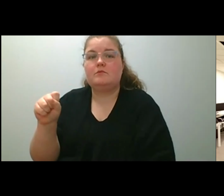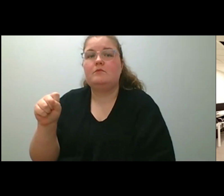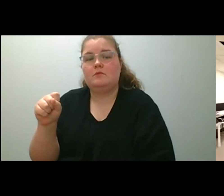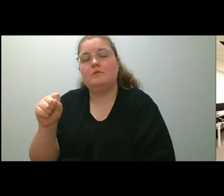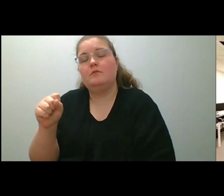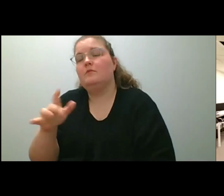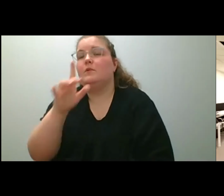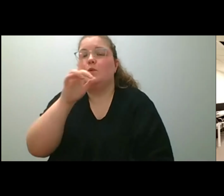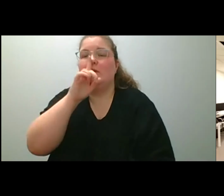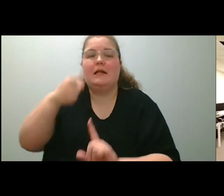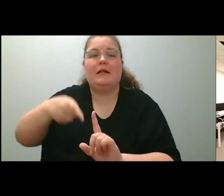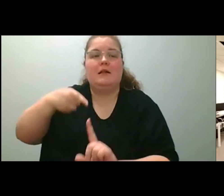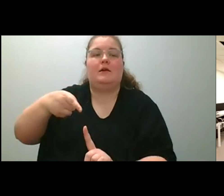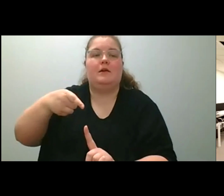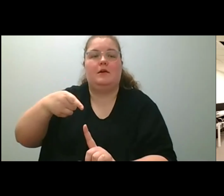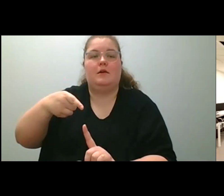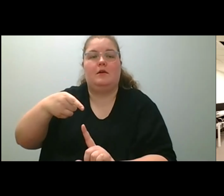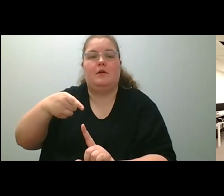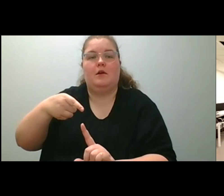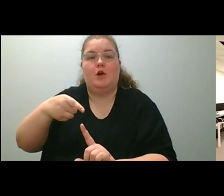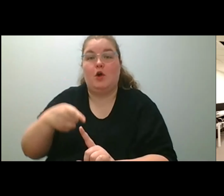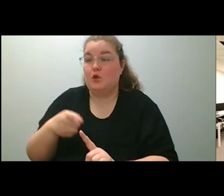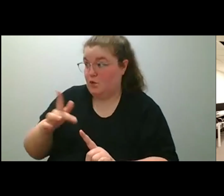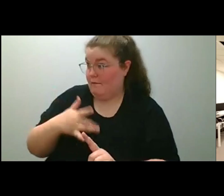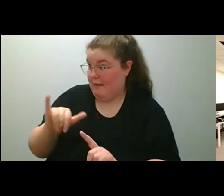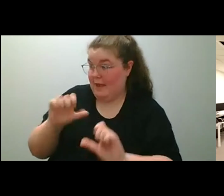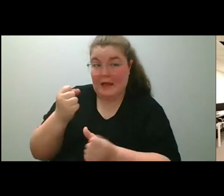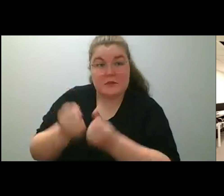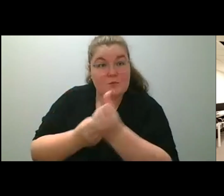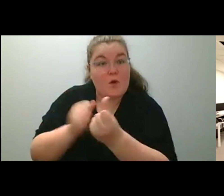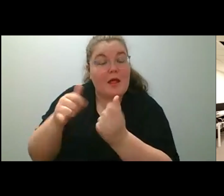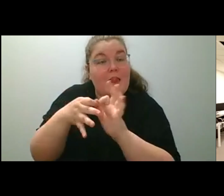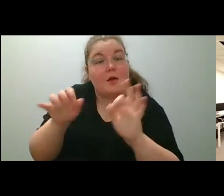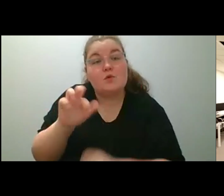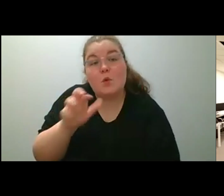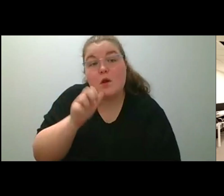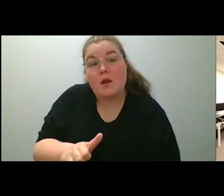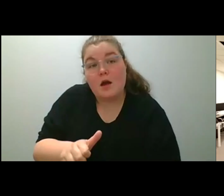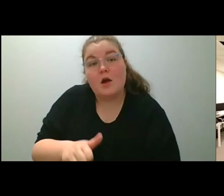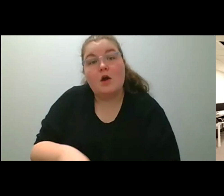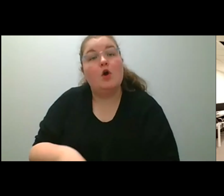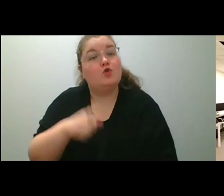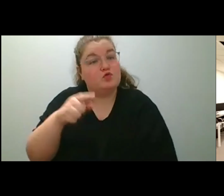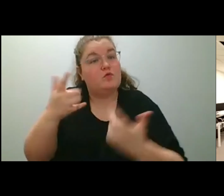what do you have the confidence to support, right? Do you have team members who speak those languages